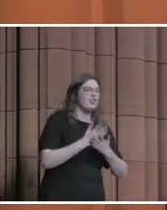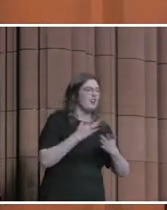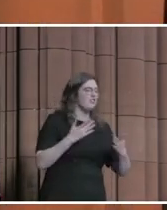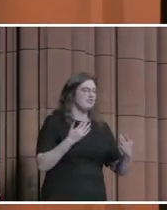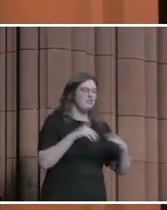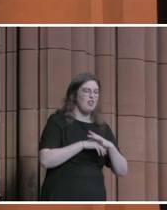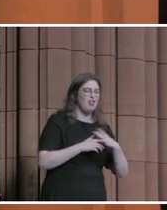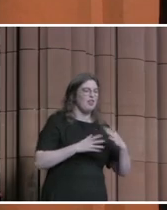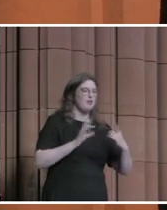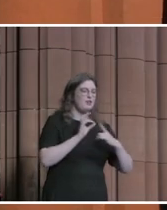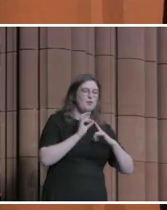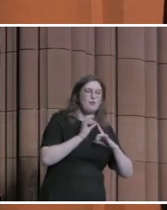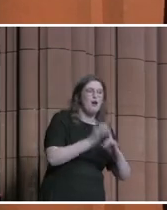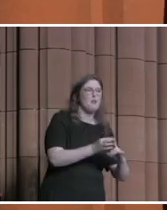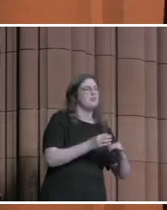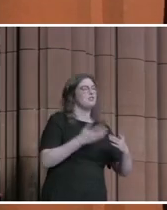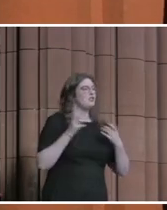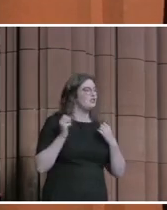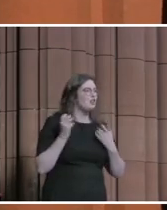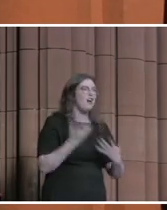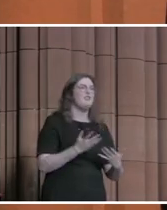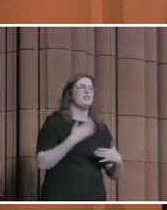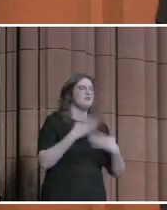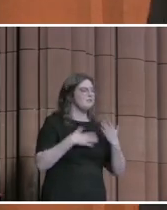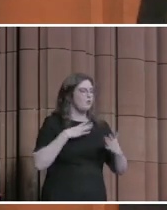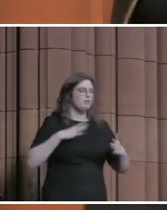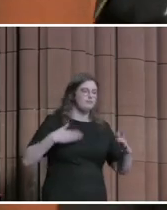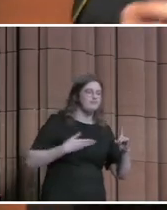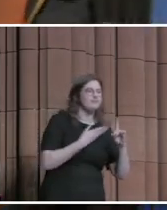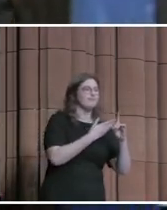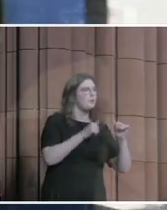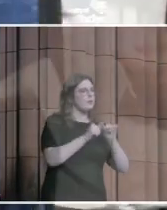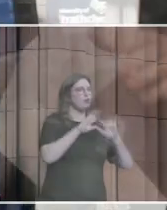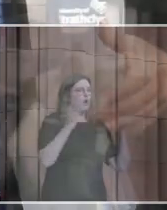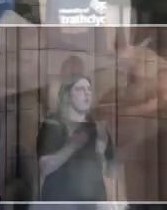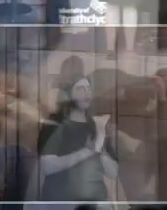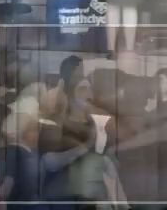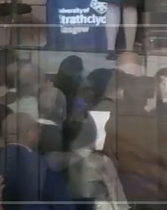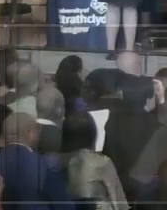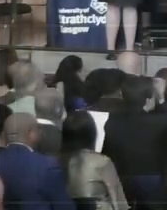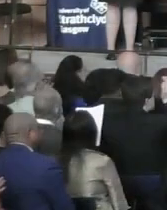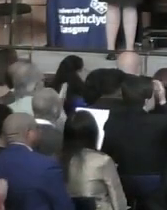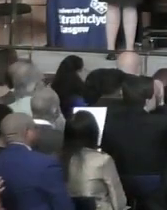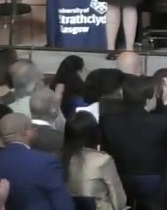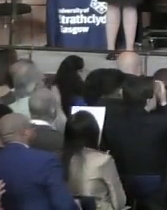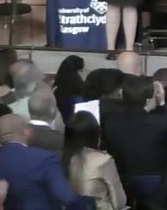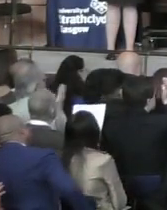and an unyielding pursuit of a better world. Thank you very much. (AUDIENCE APPLAUDS)